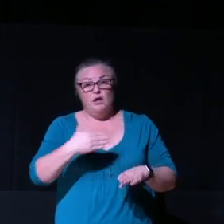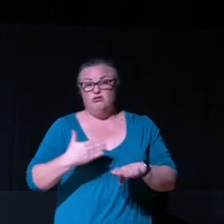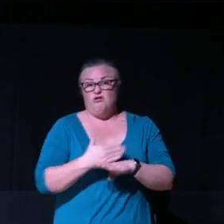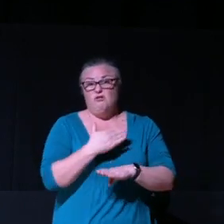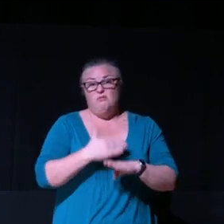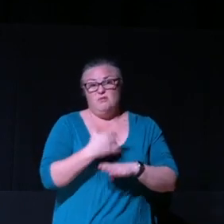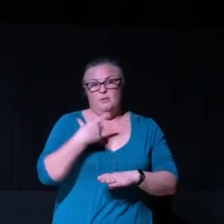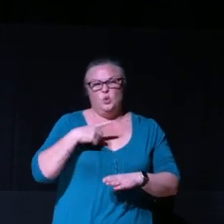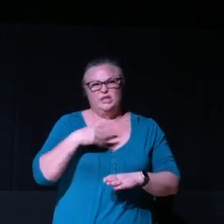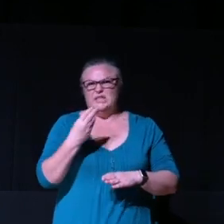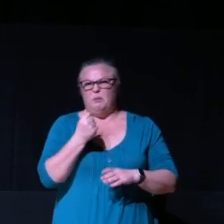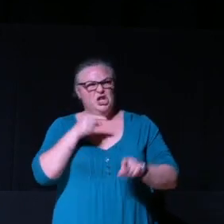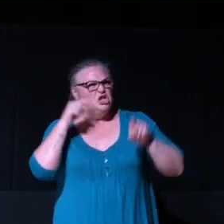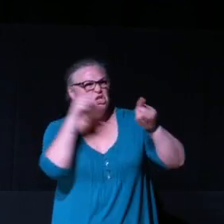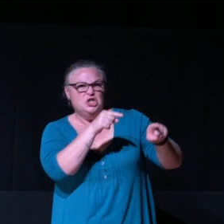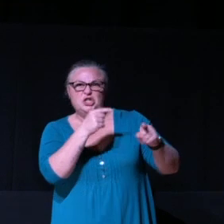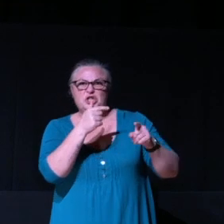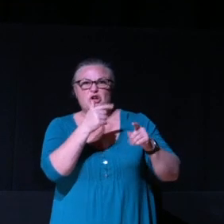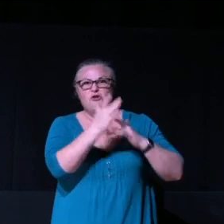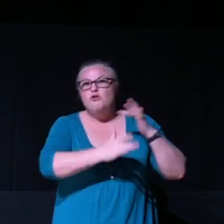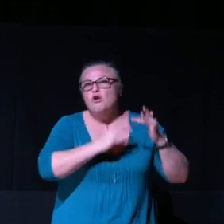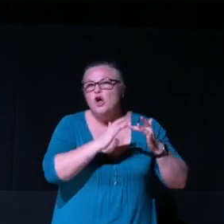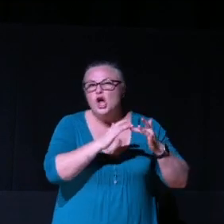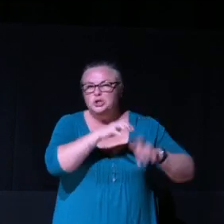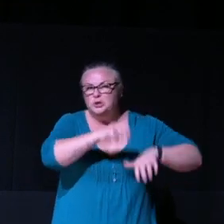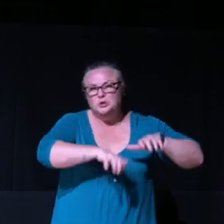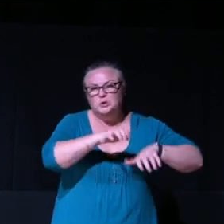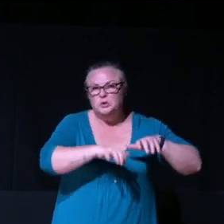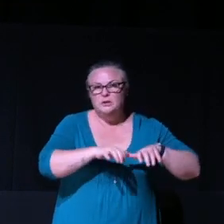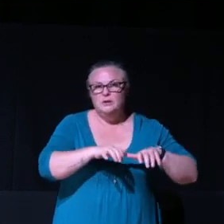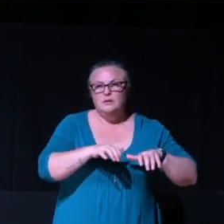and I think that when we're talking about cancel culture, I think a lot of artists